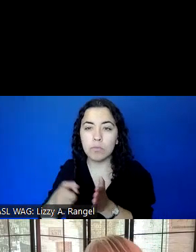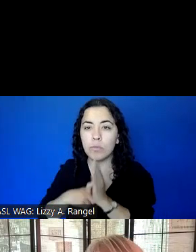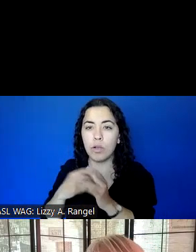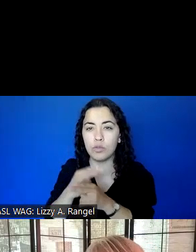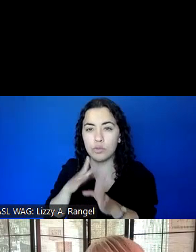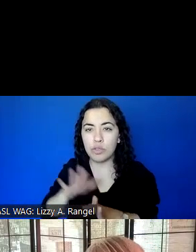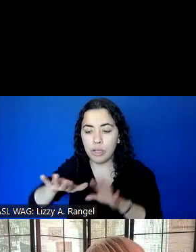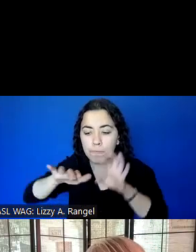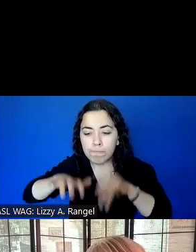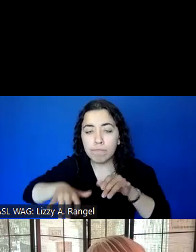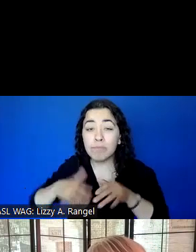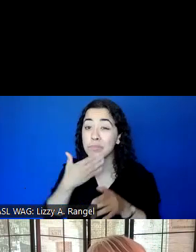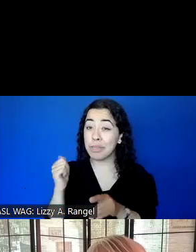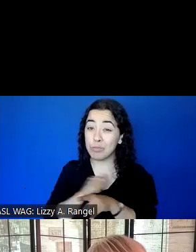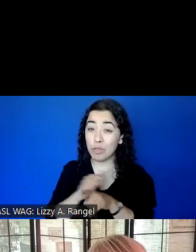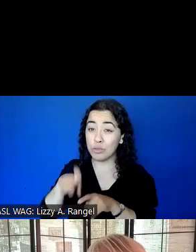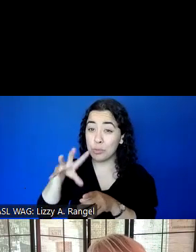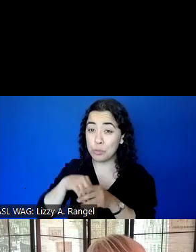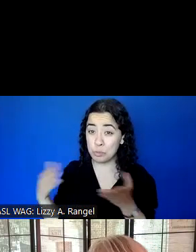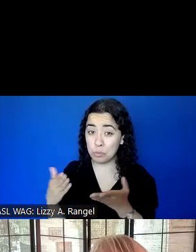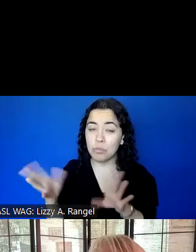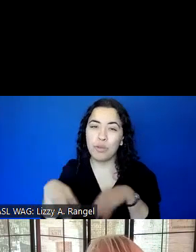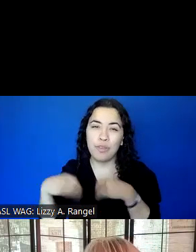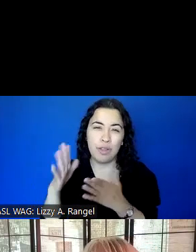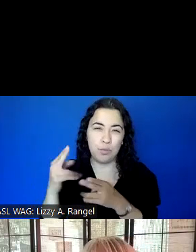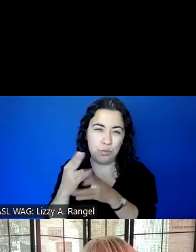visual indicator highlighting the portion within the page that they are currently viewing.